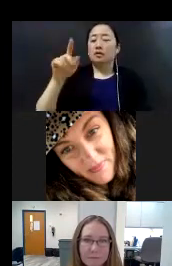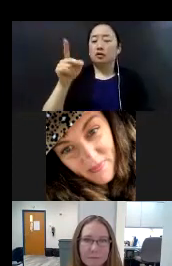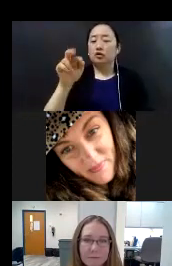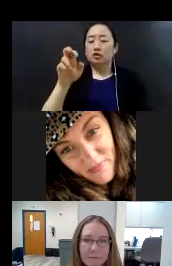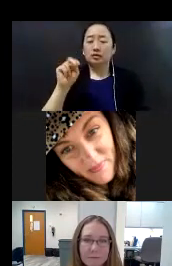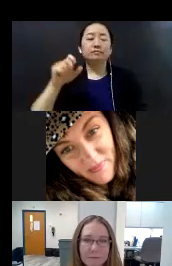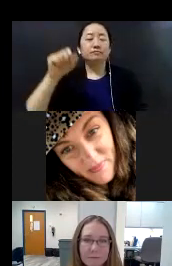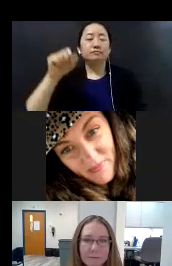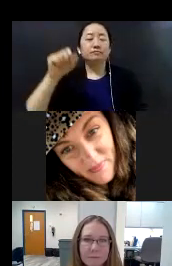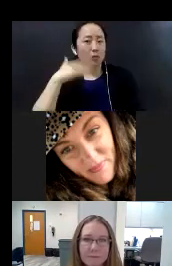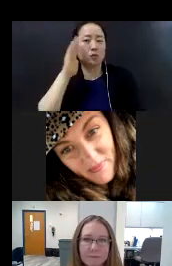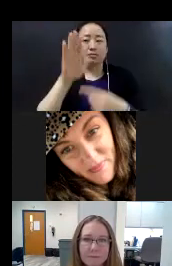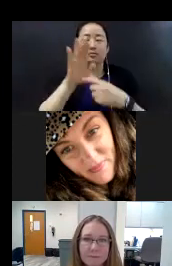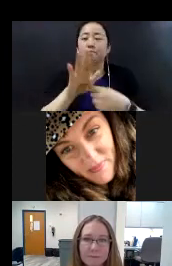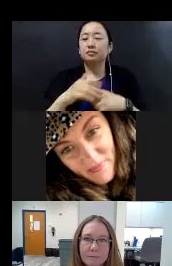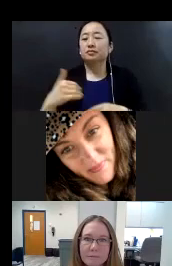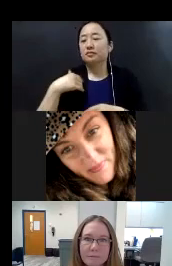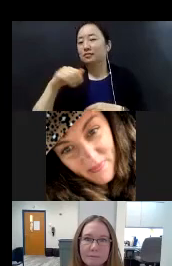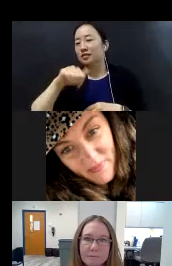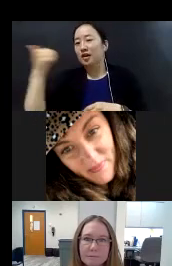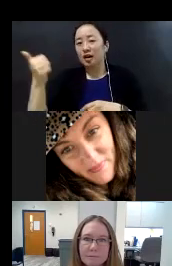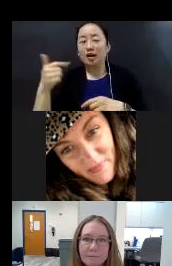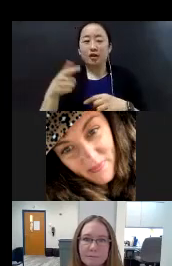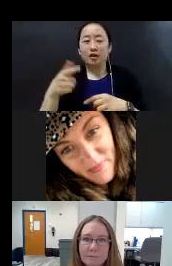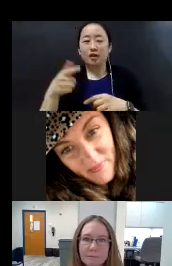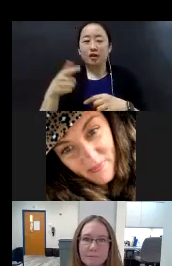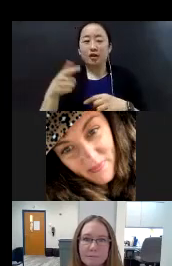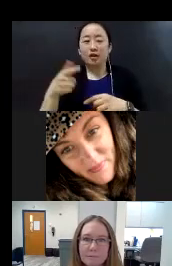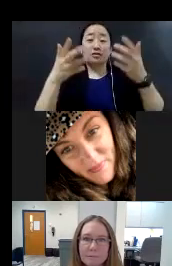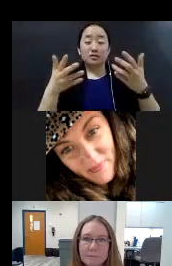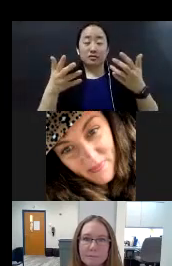THEN I HAVE SOME POST VIDEOS, TOO, FOR THAT.